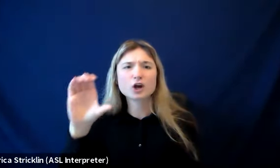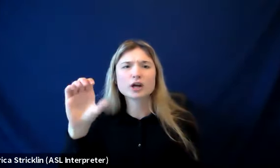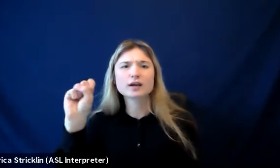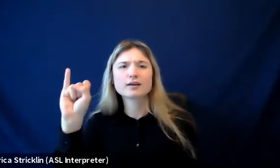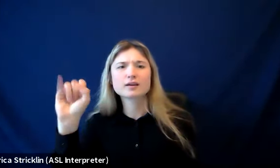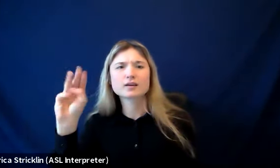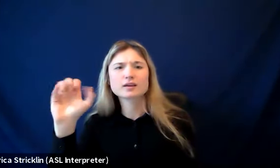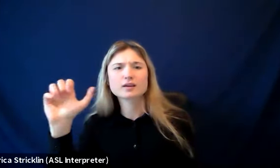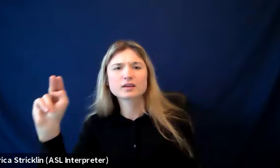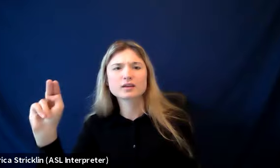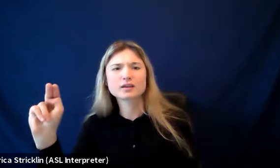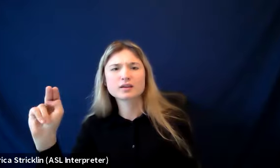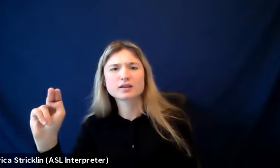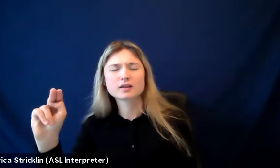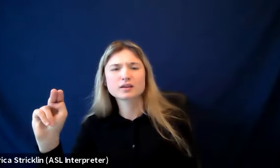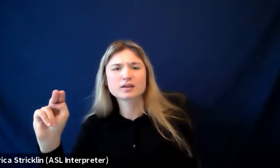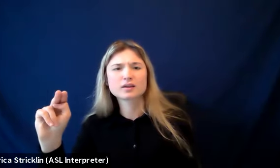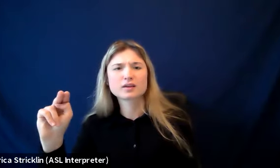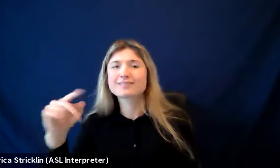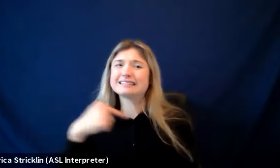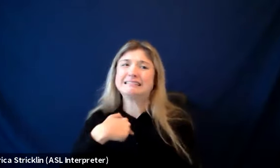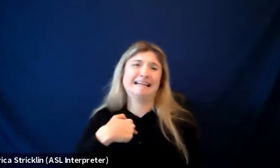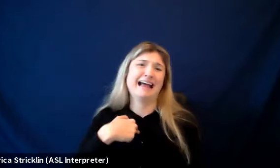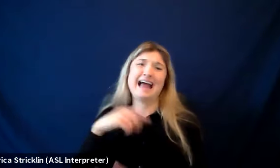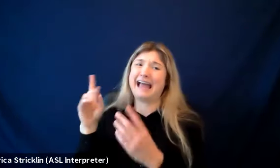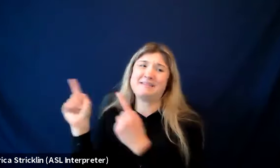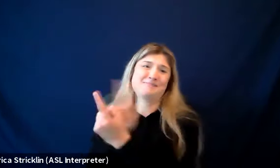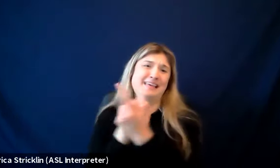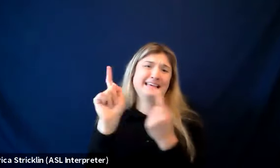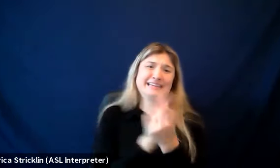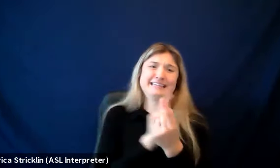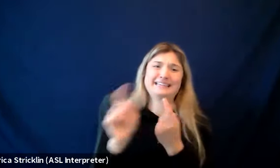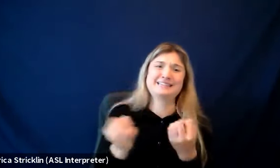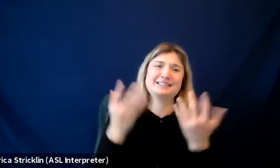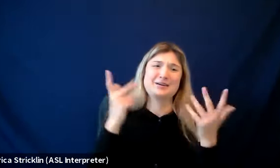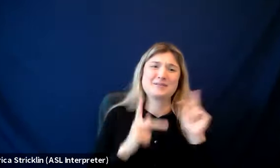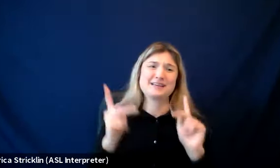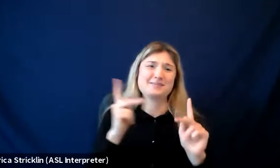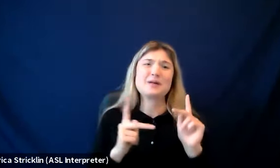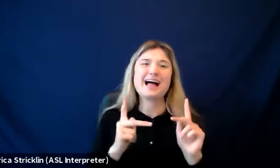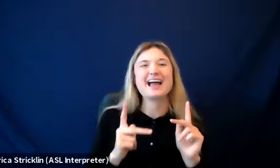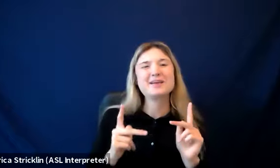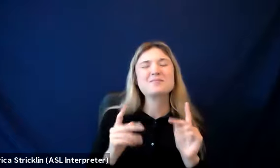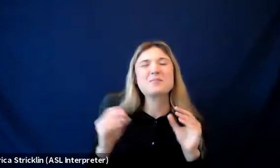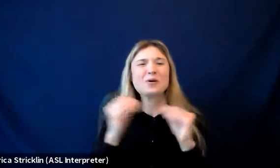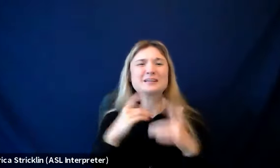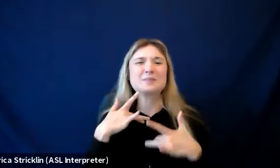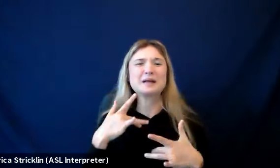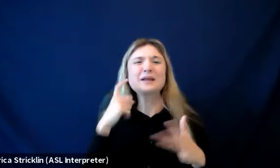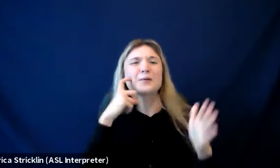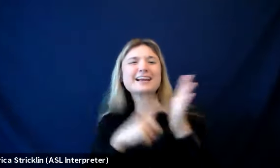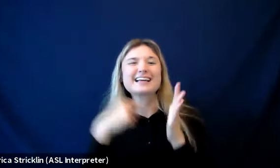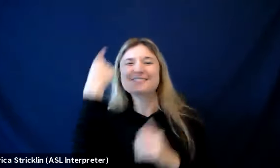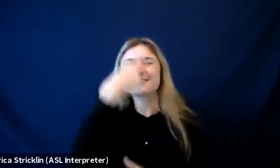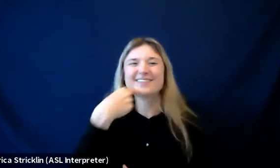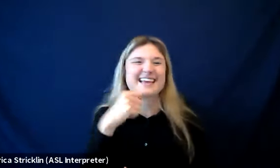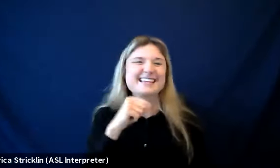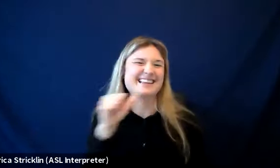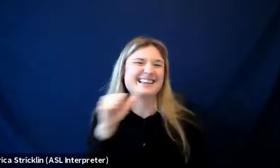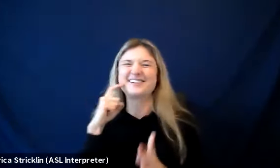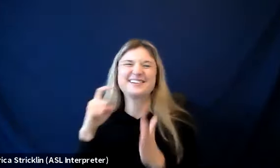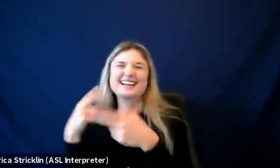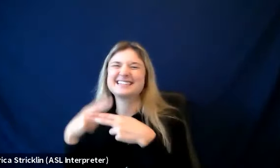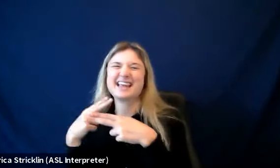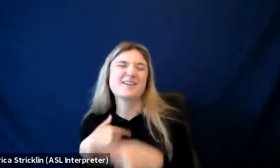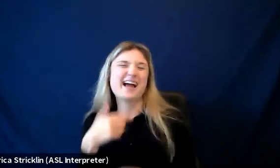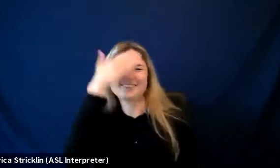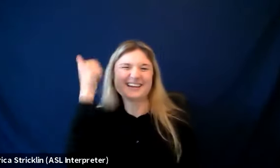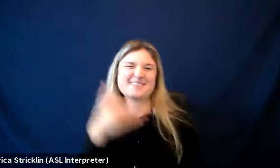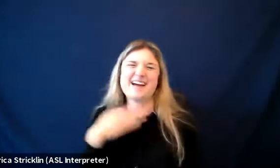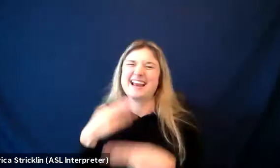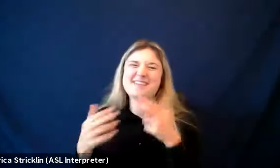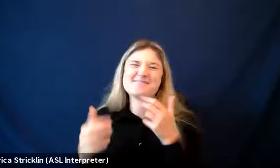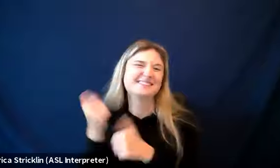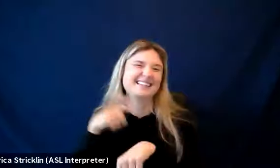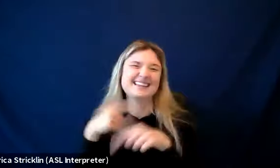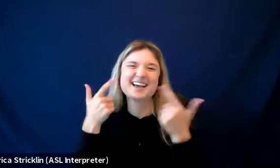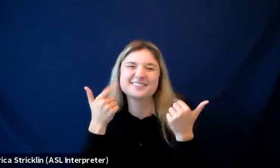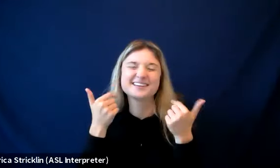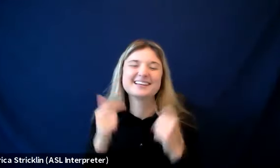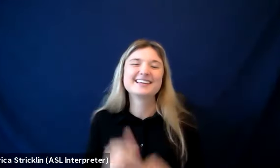And I meet so many people that I'm more of a face person once I see that I'm like, oh yes I know them by name, I forget my name.